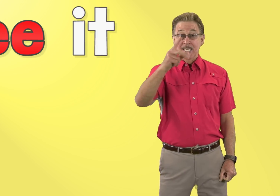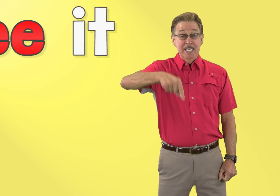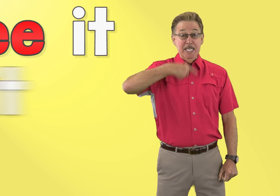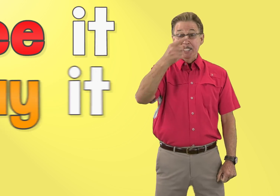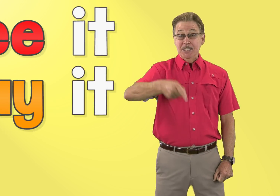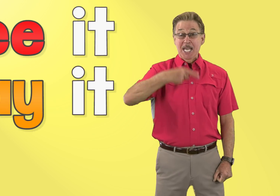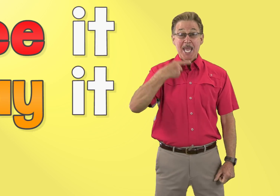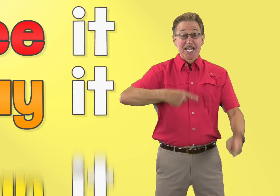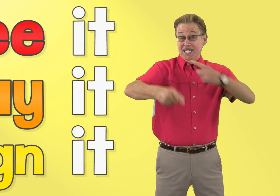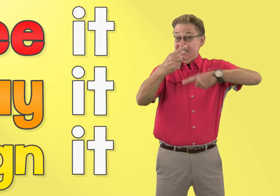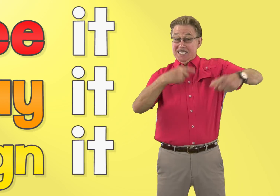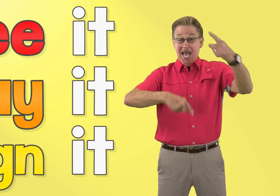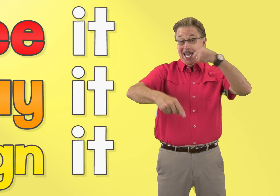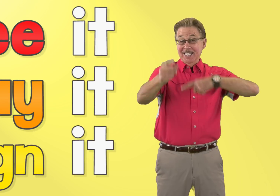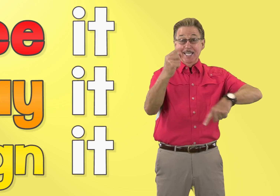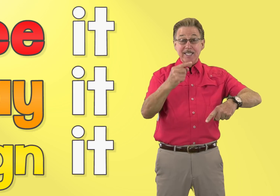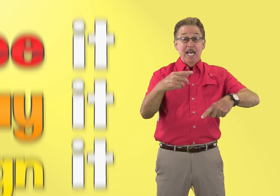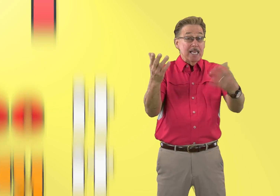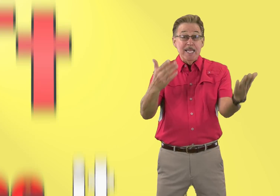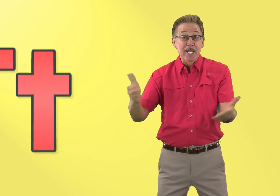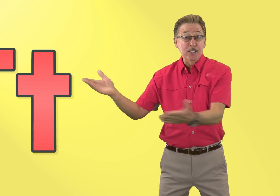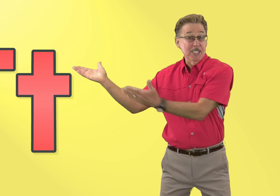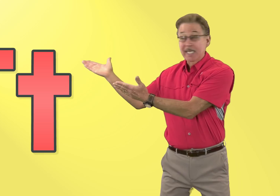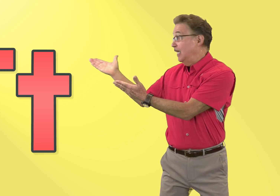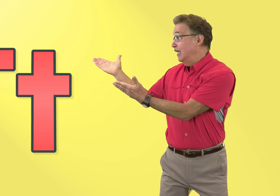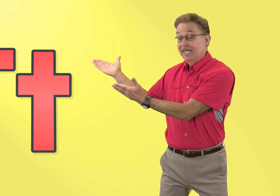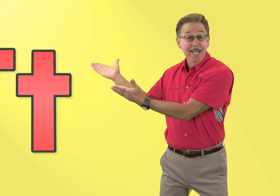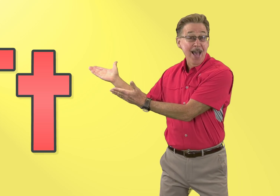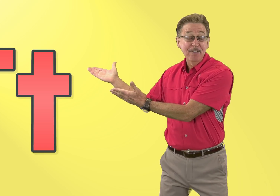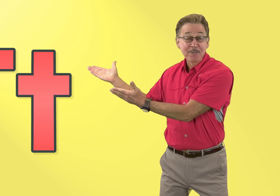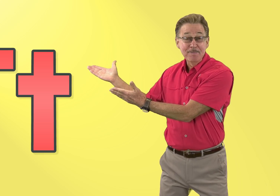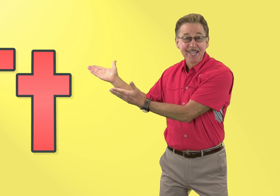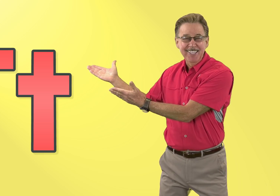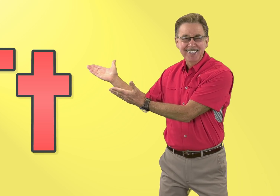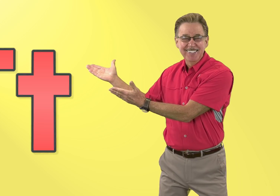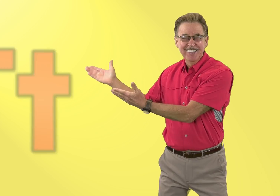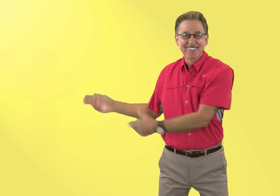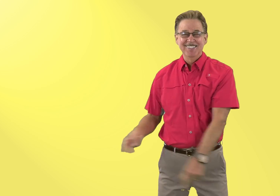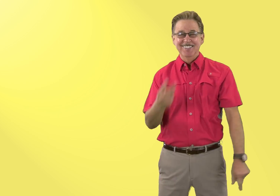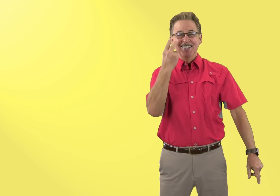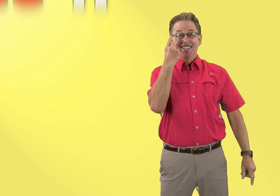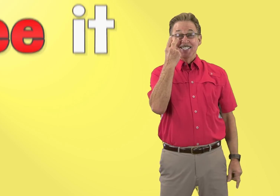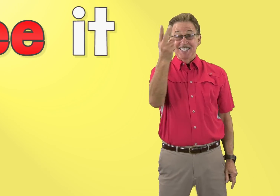See it, Say it, Sign it Letter T t in the alphabet